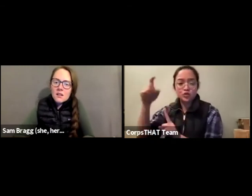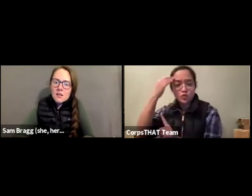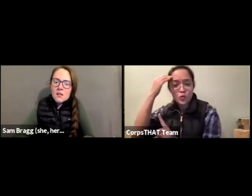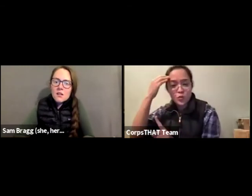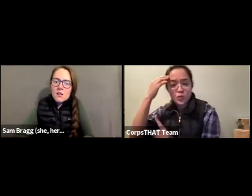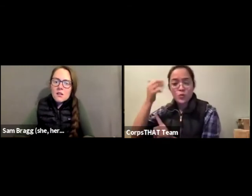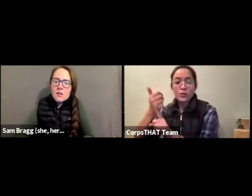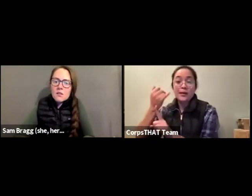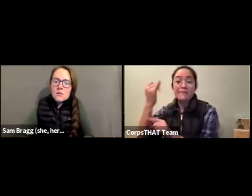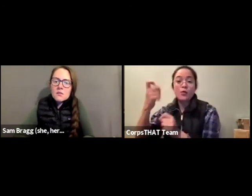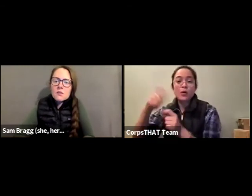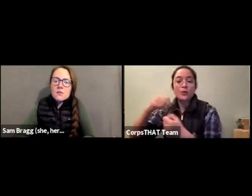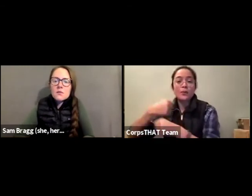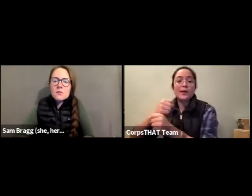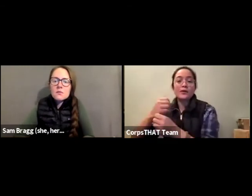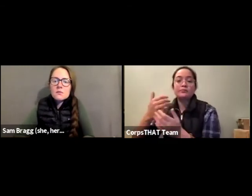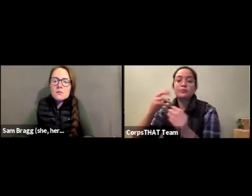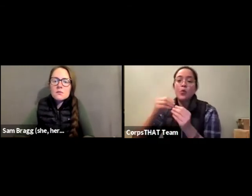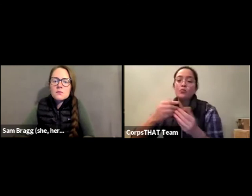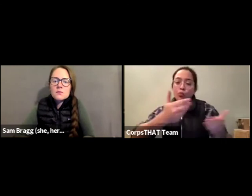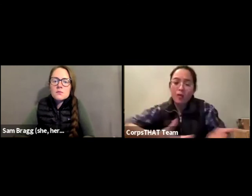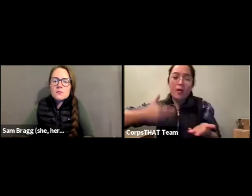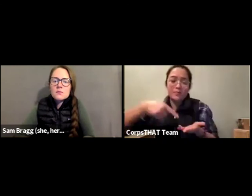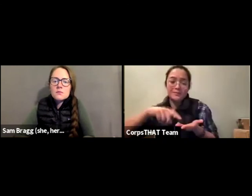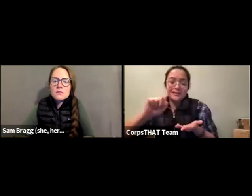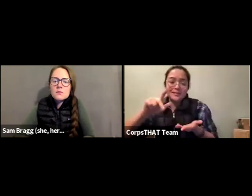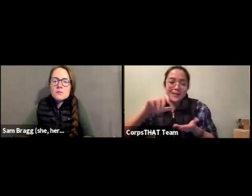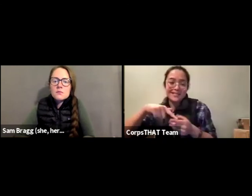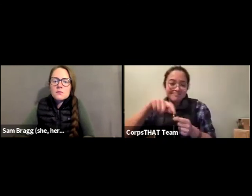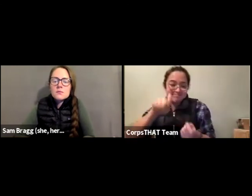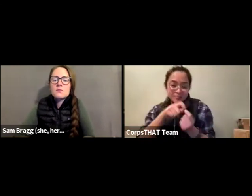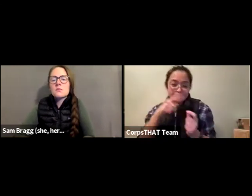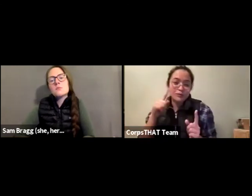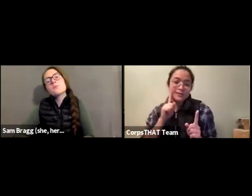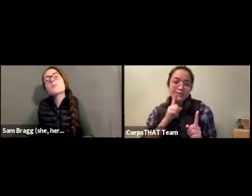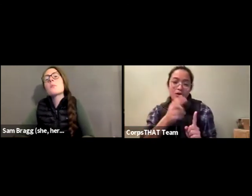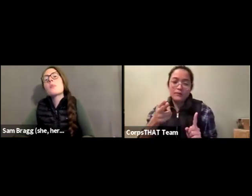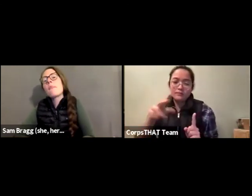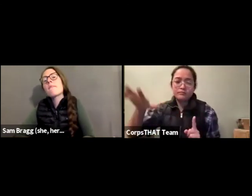suggest hearing people should know about if they want to create a more welcoming space